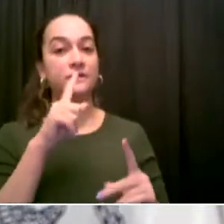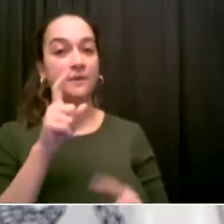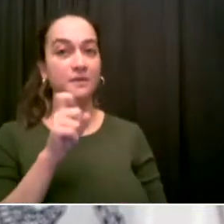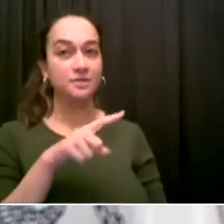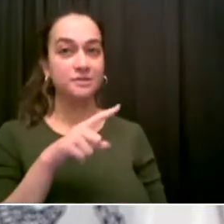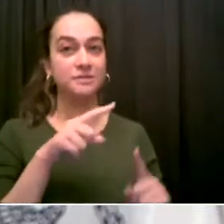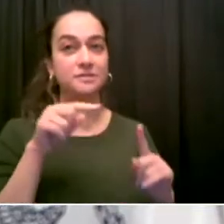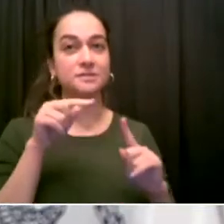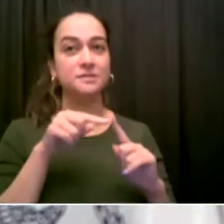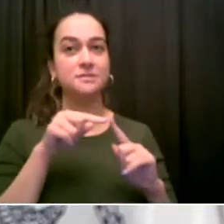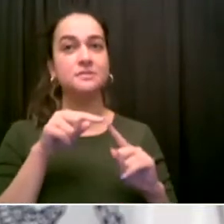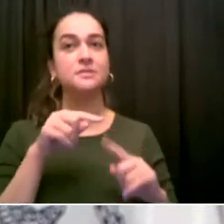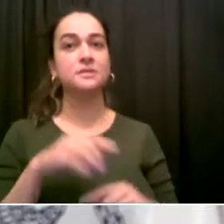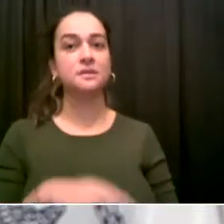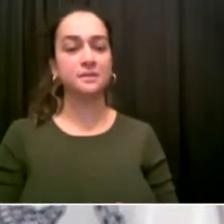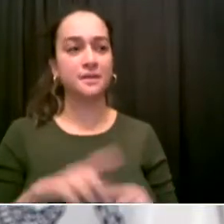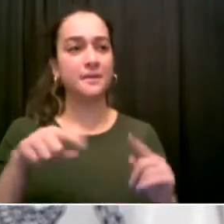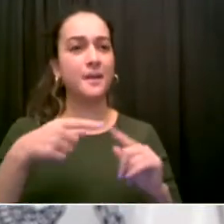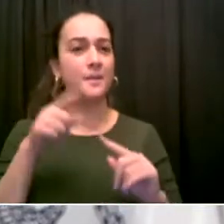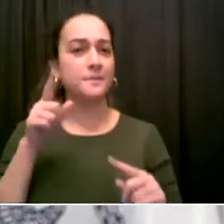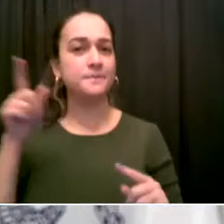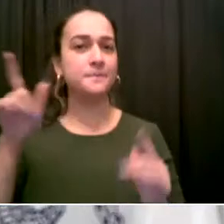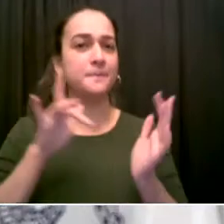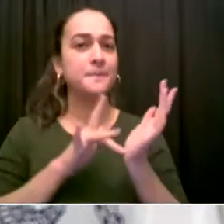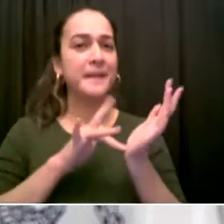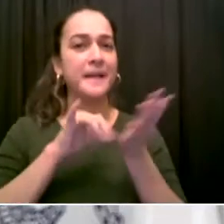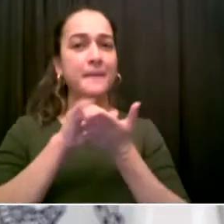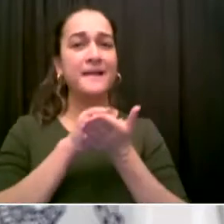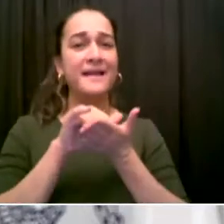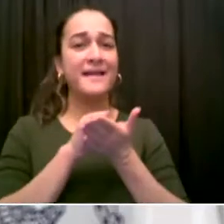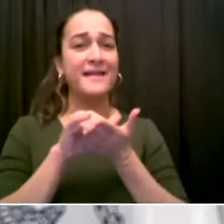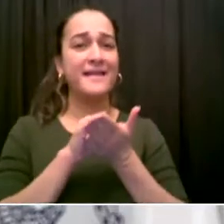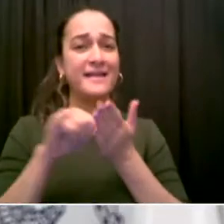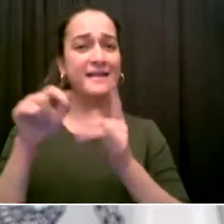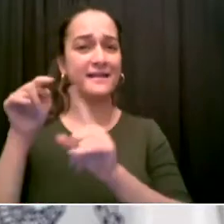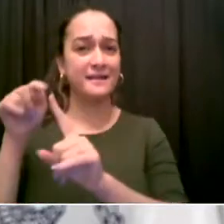OWH ARE PLANNING TO UBRN A BIG PILE OF MASKS AS